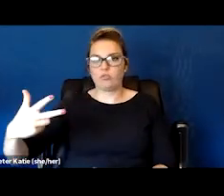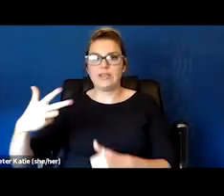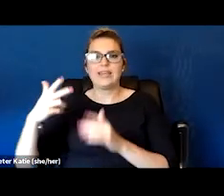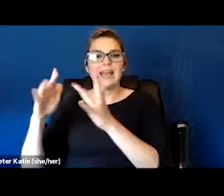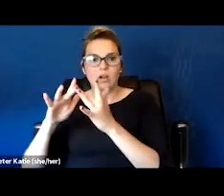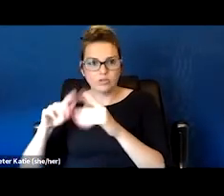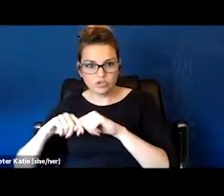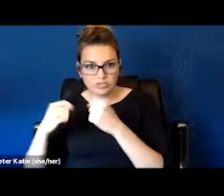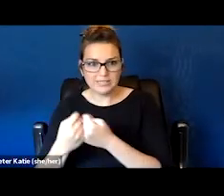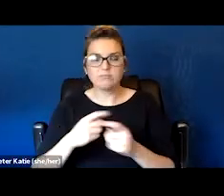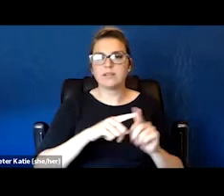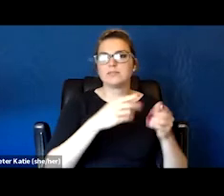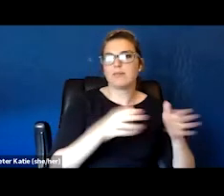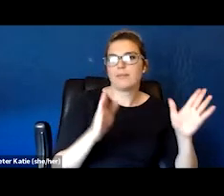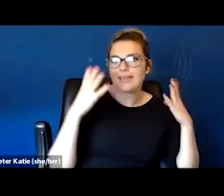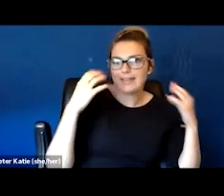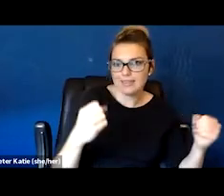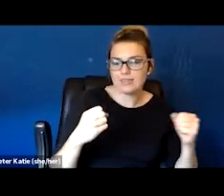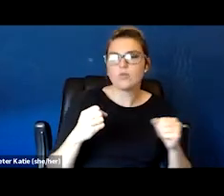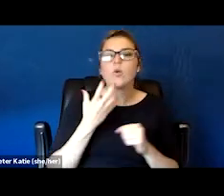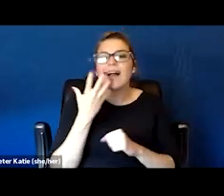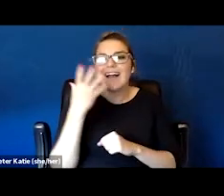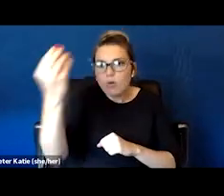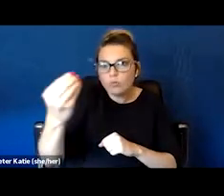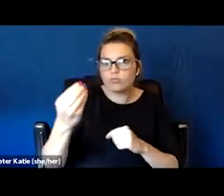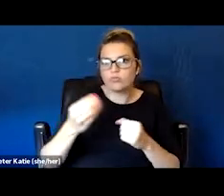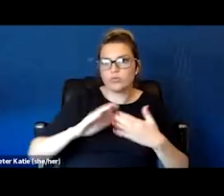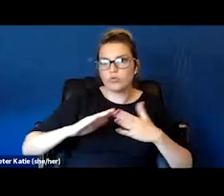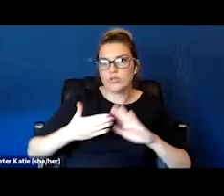So our outreach teams, our peer supports are going out into the field